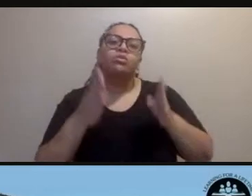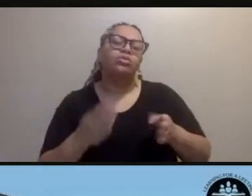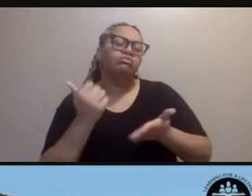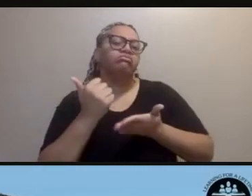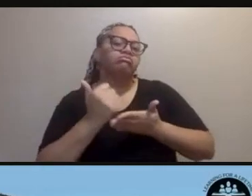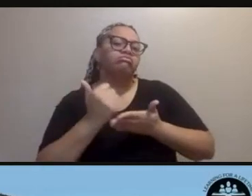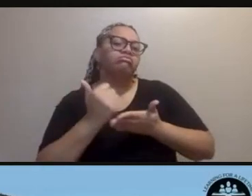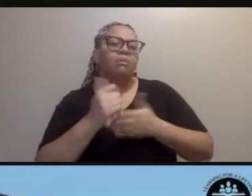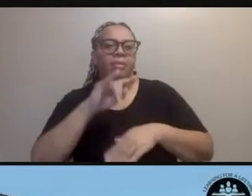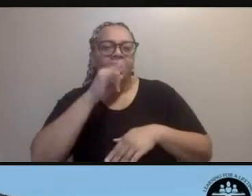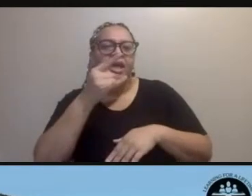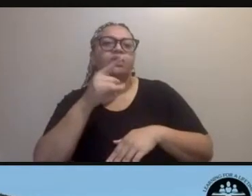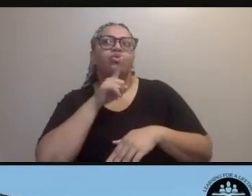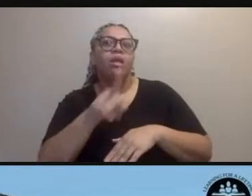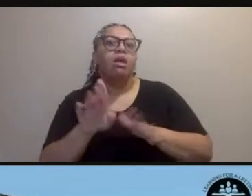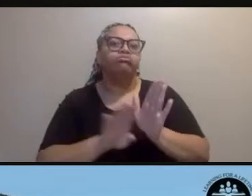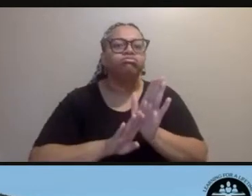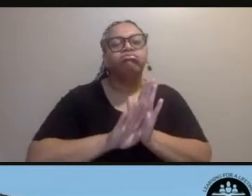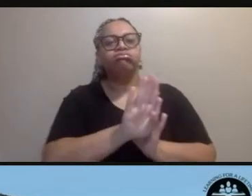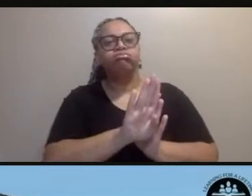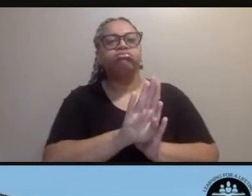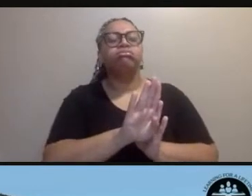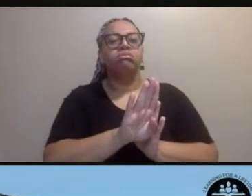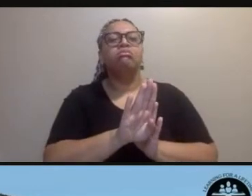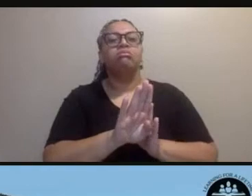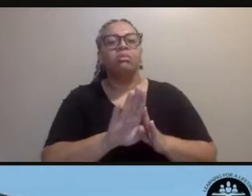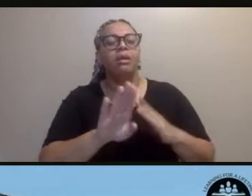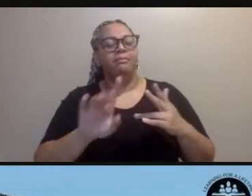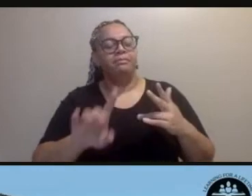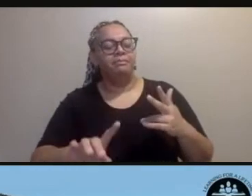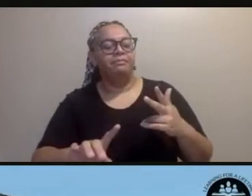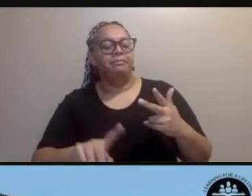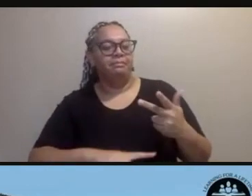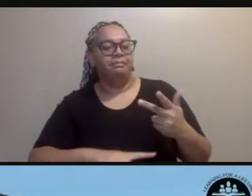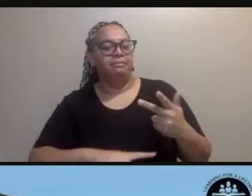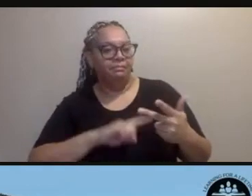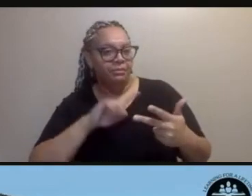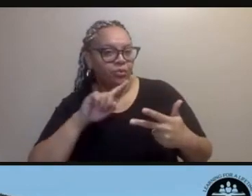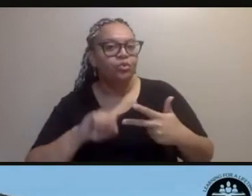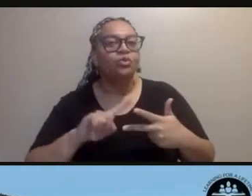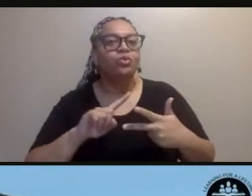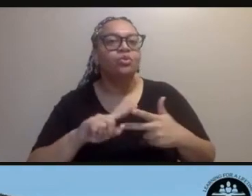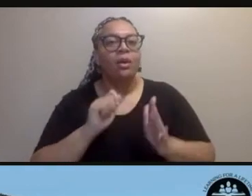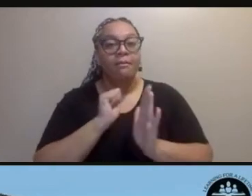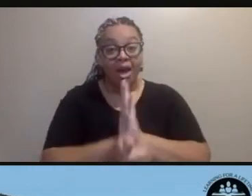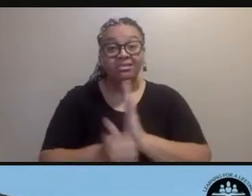IT'S REAIMPORTANT TO FIND SOMEBODY THAT CAN HELP THE KIDS